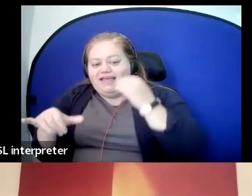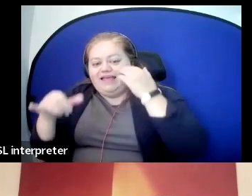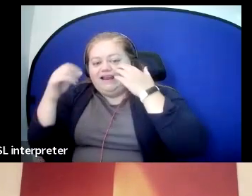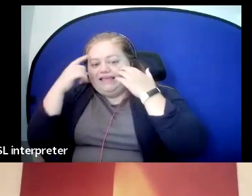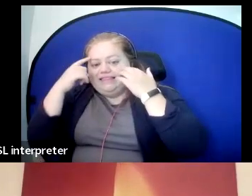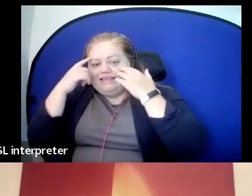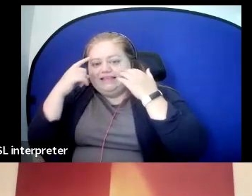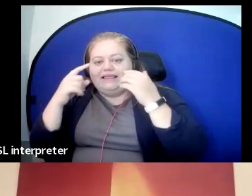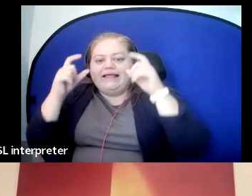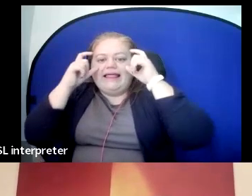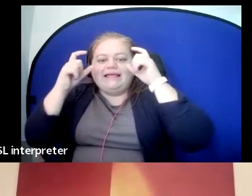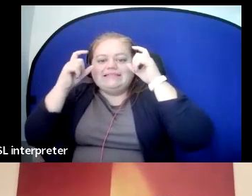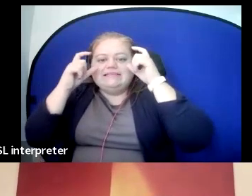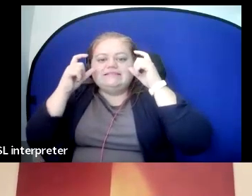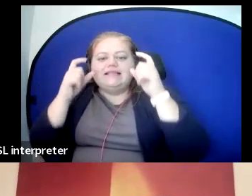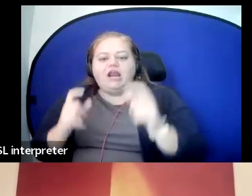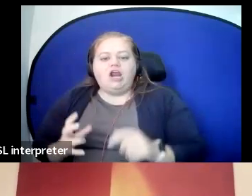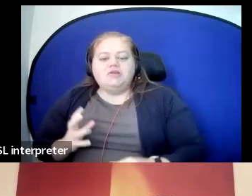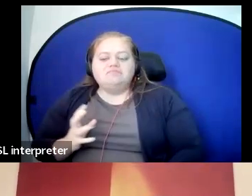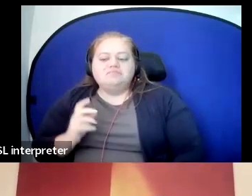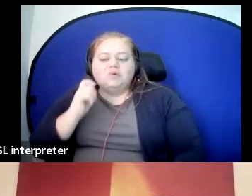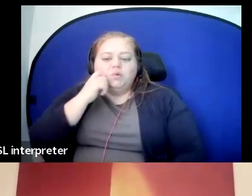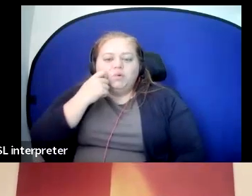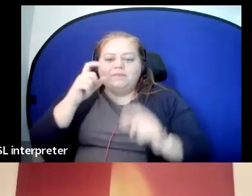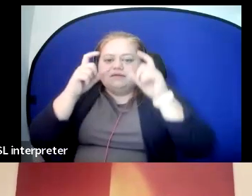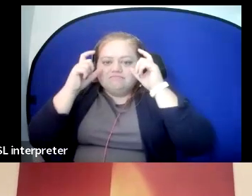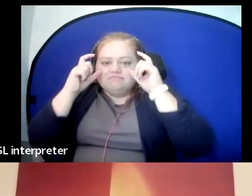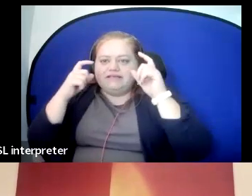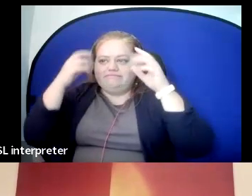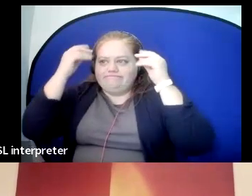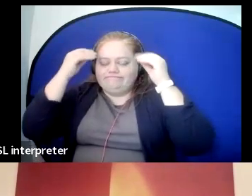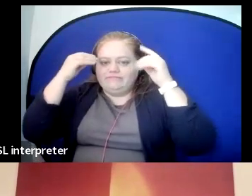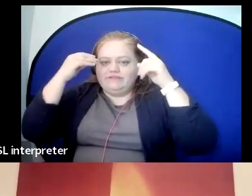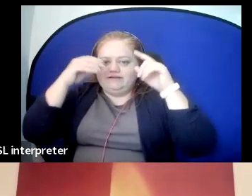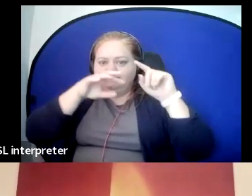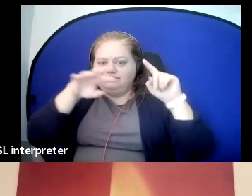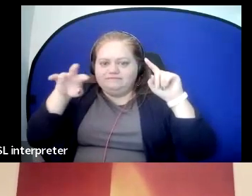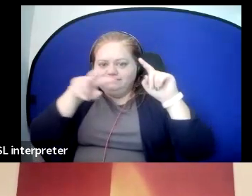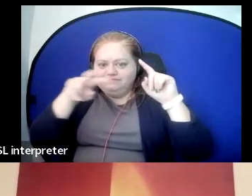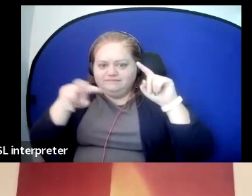of glasses that has the power of processing the software